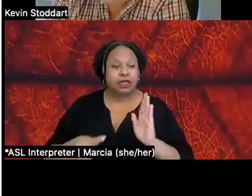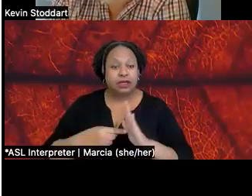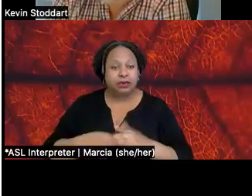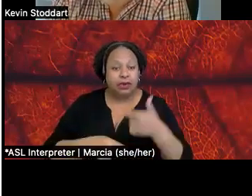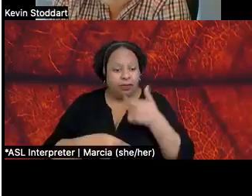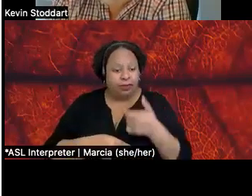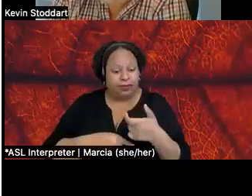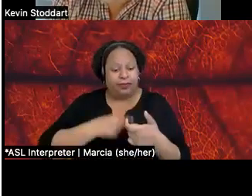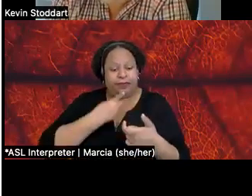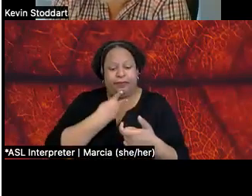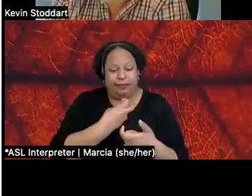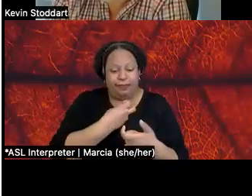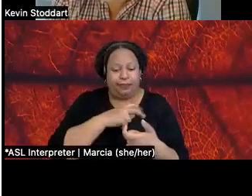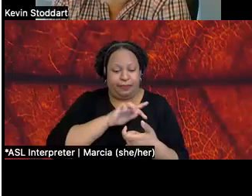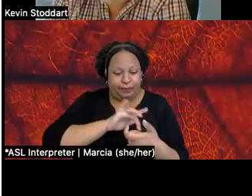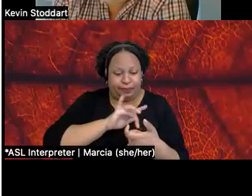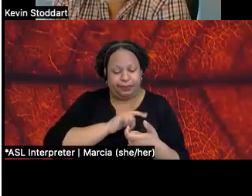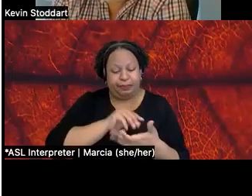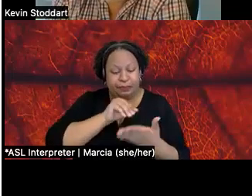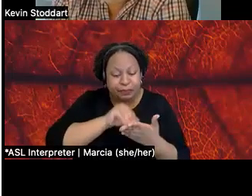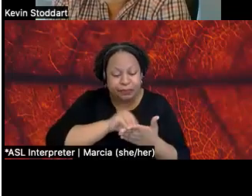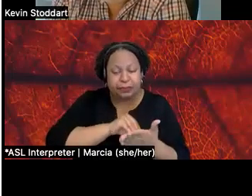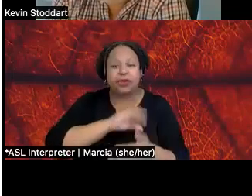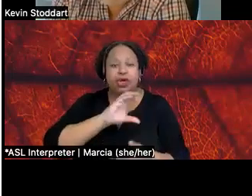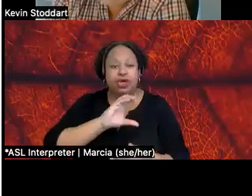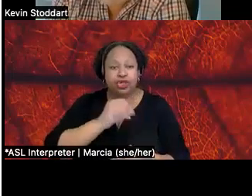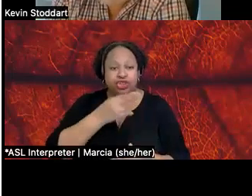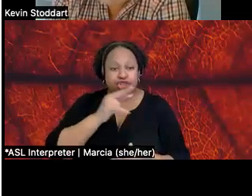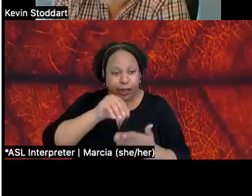how do we function in this particular setting